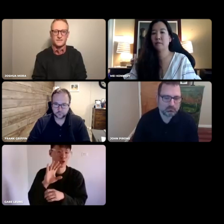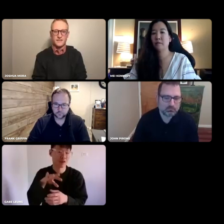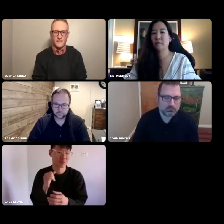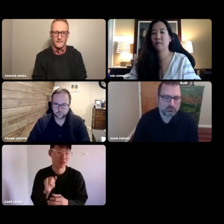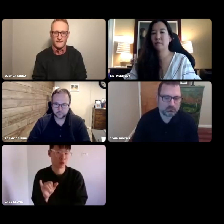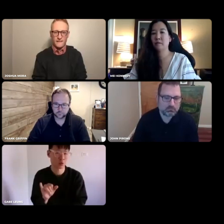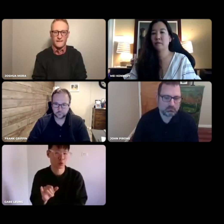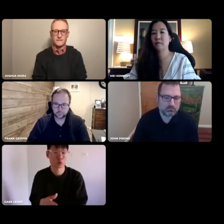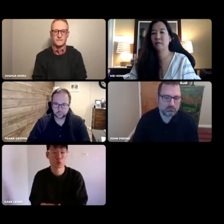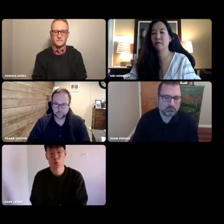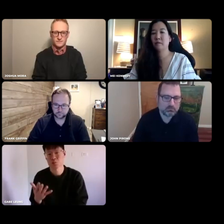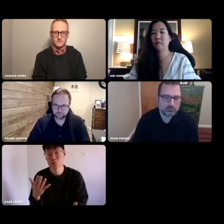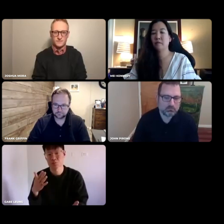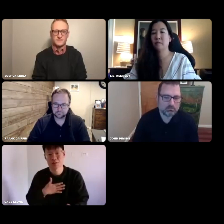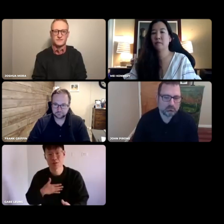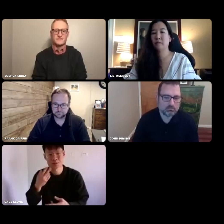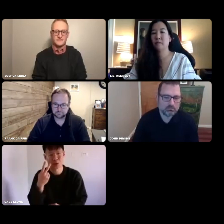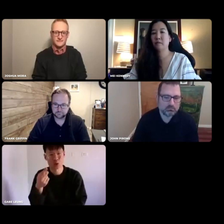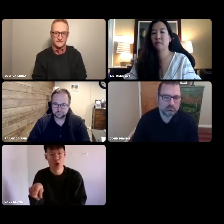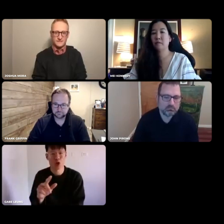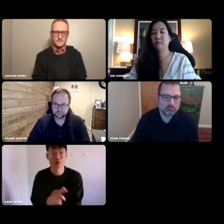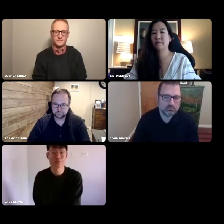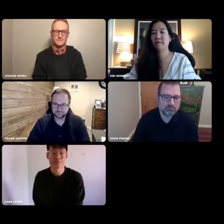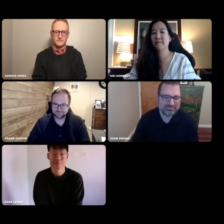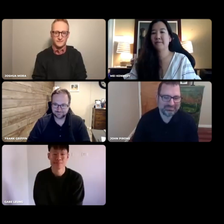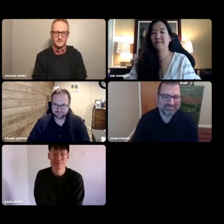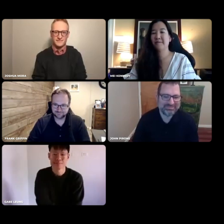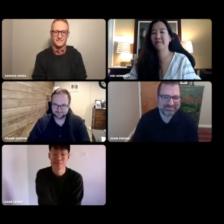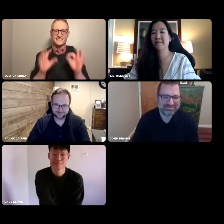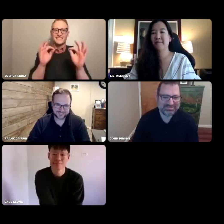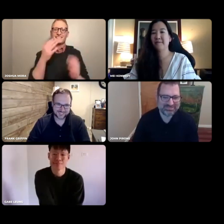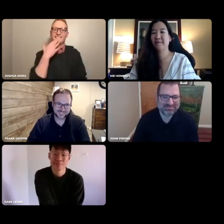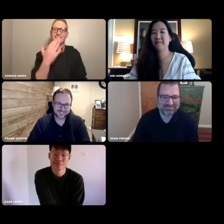Before that, I worked 11 years at another university.